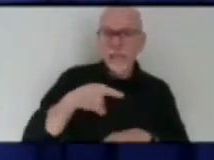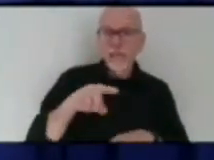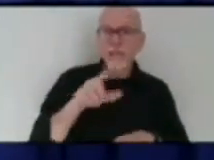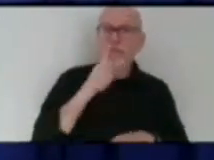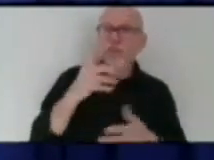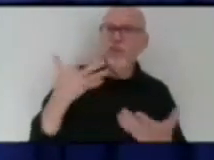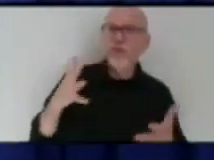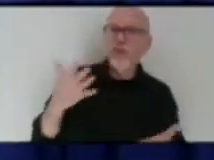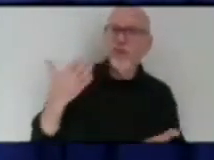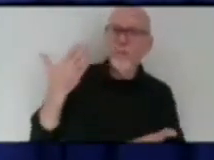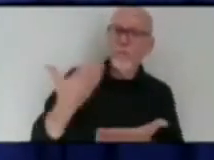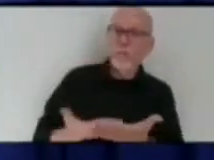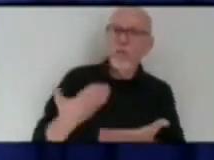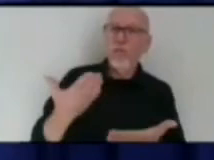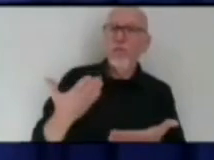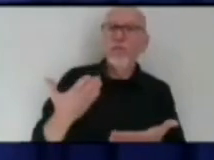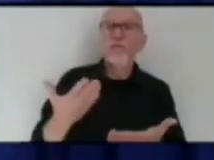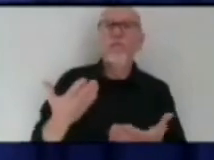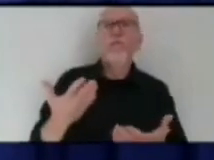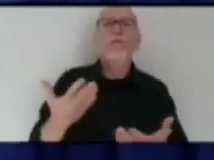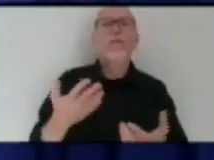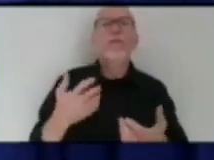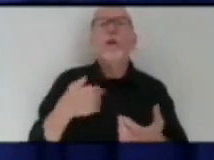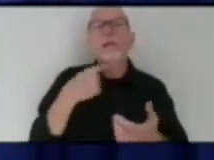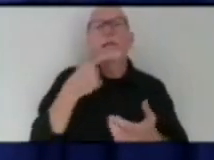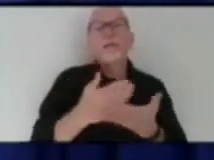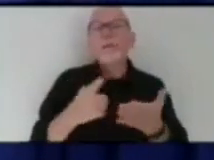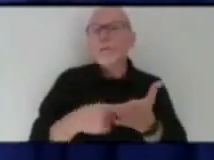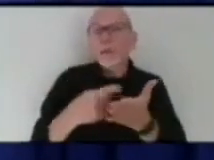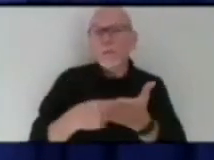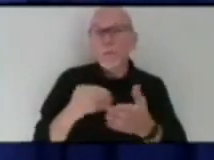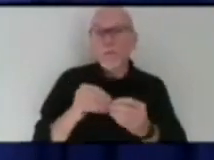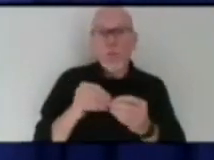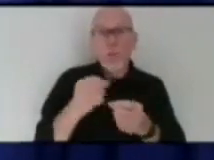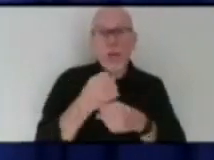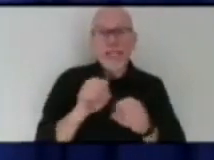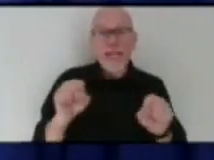I've often said that sometimes the safest place to be is in class or in